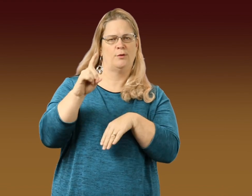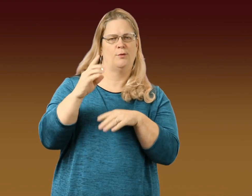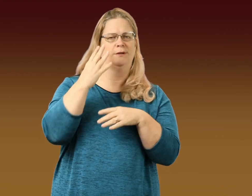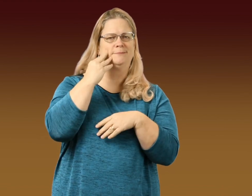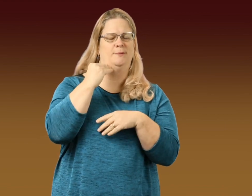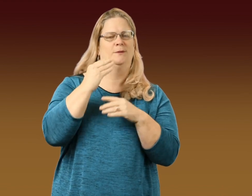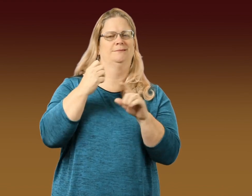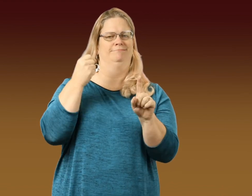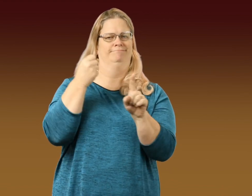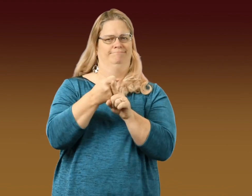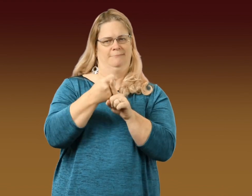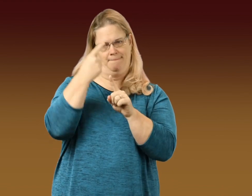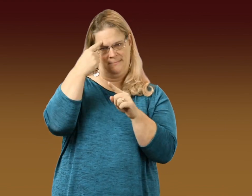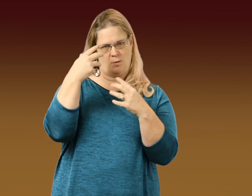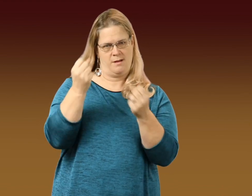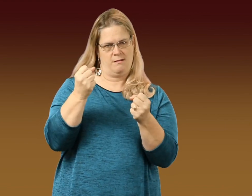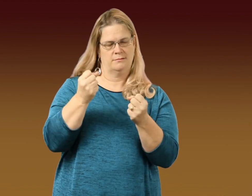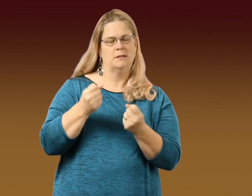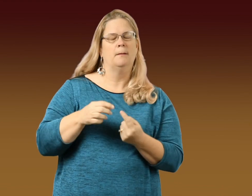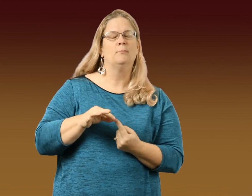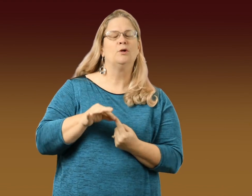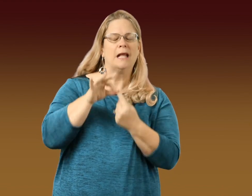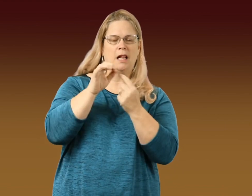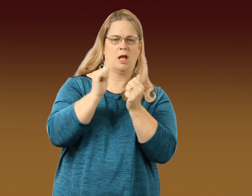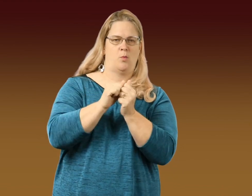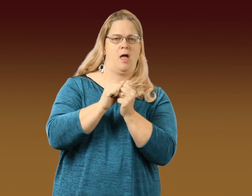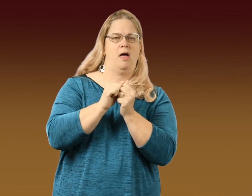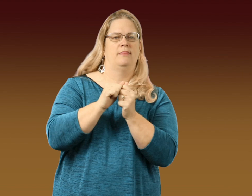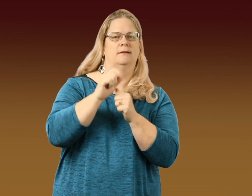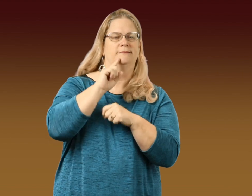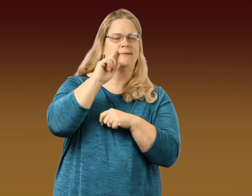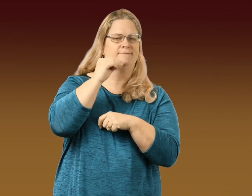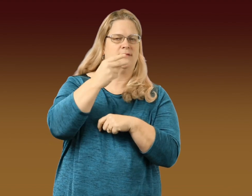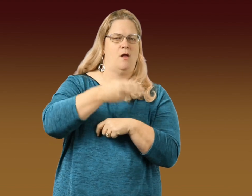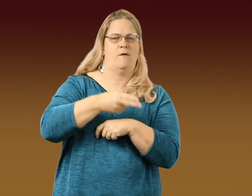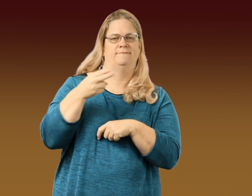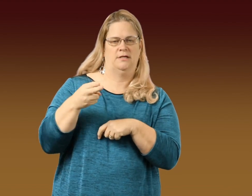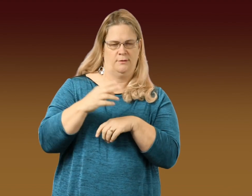and their impact on mental health, especially with deaf and hard-of-hearing children.